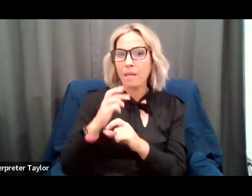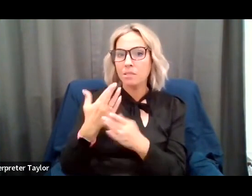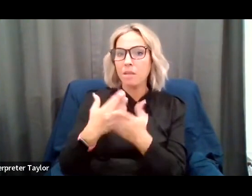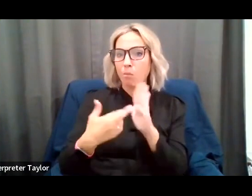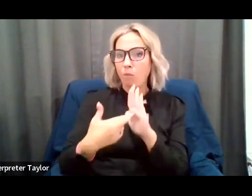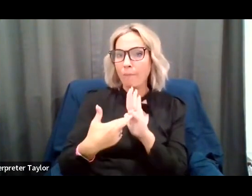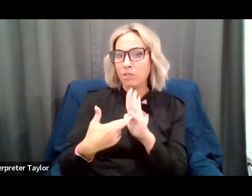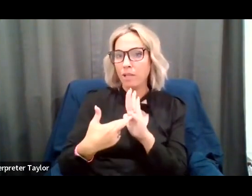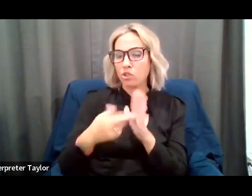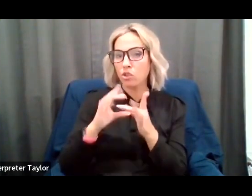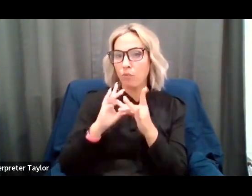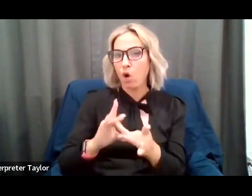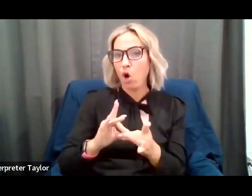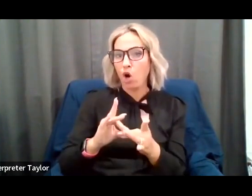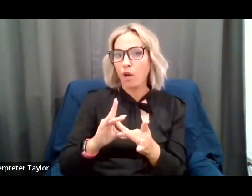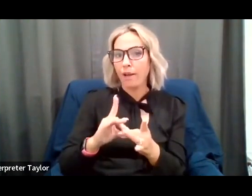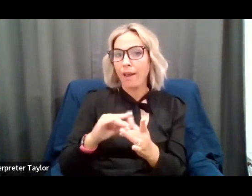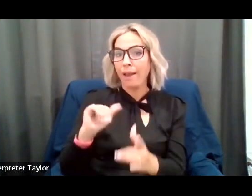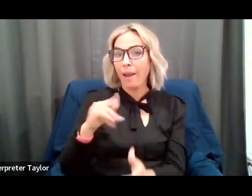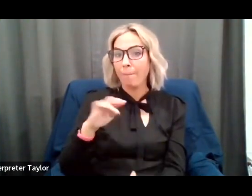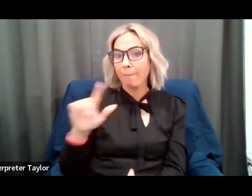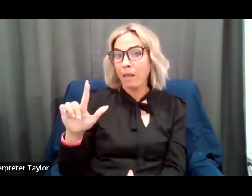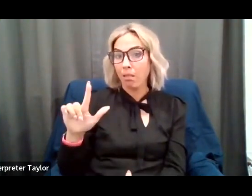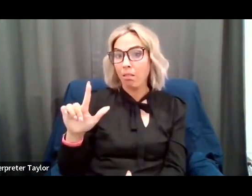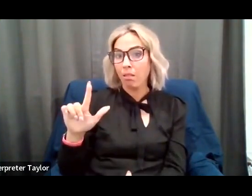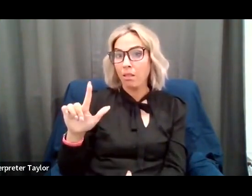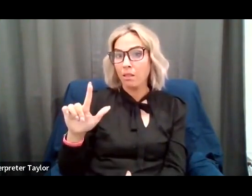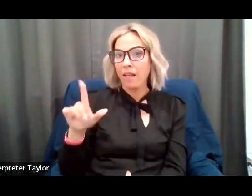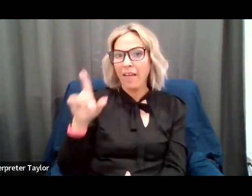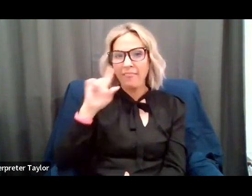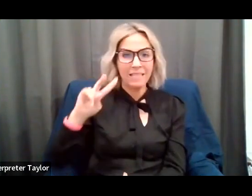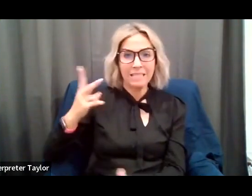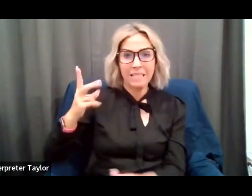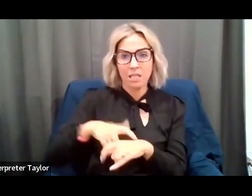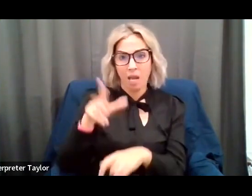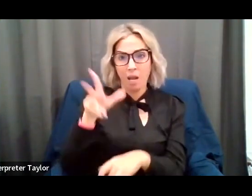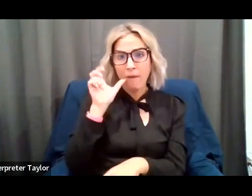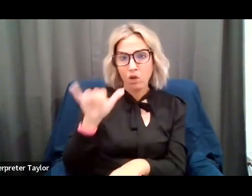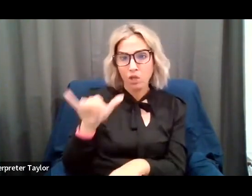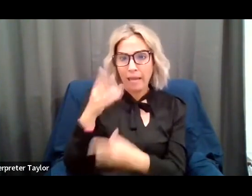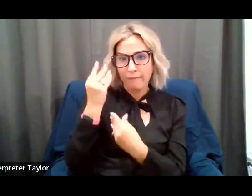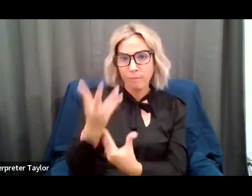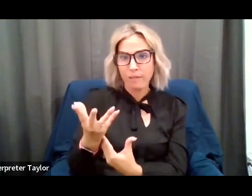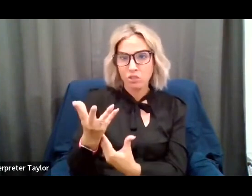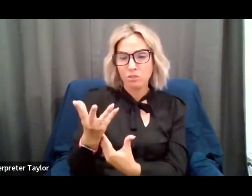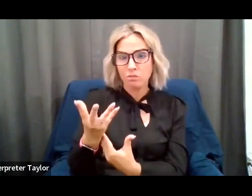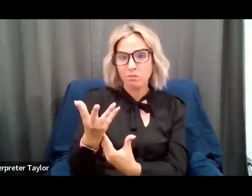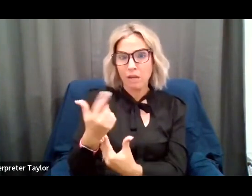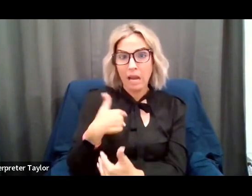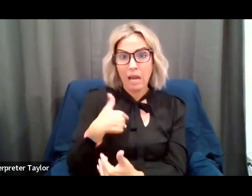regarding an appeal like, this the second time I think I've heard that information and I've actually discussed that with them.